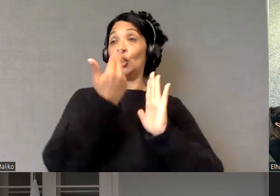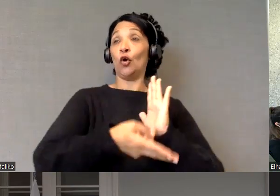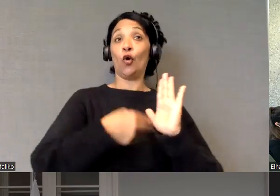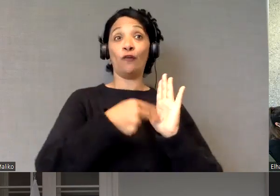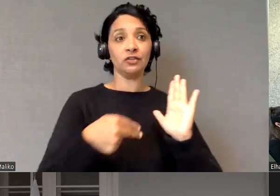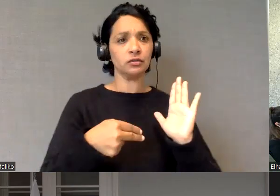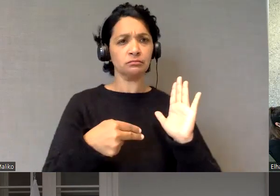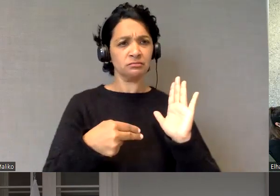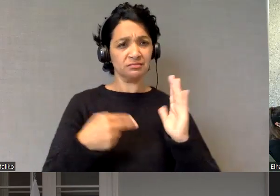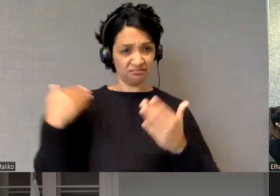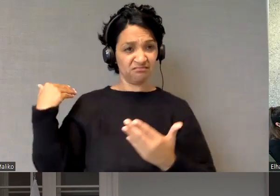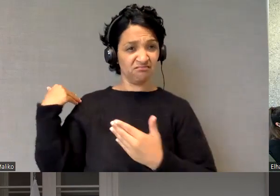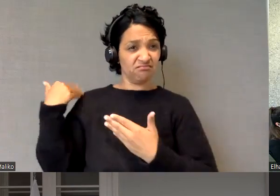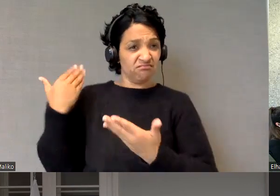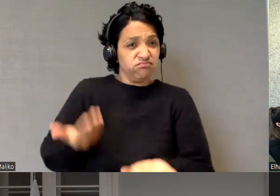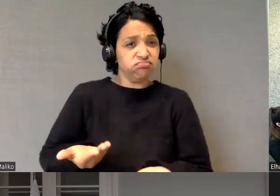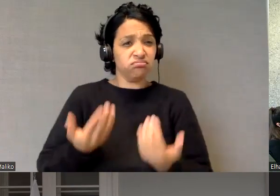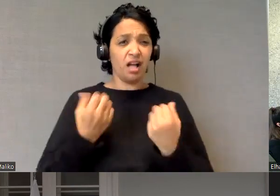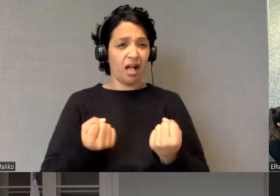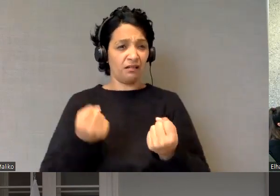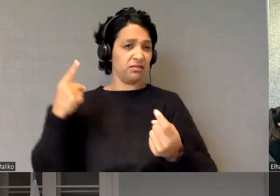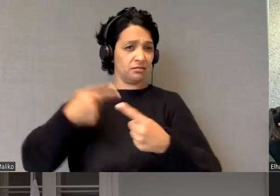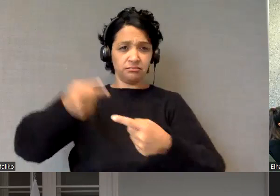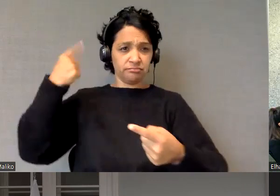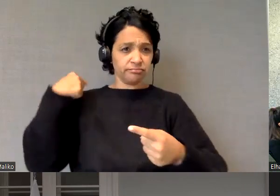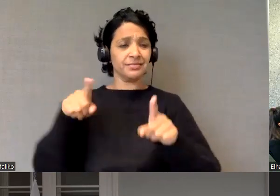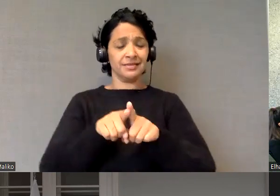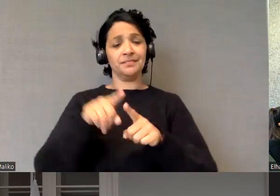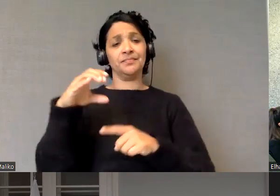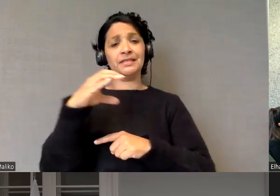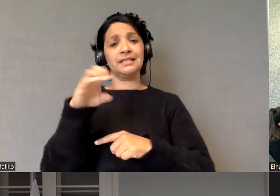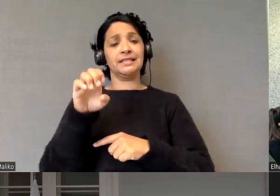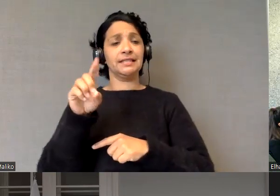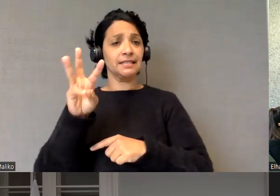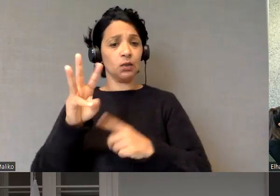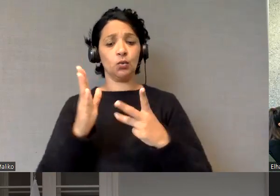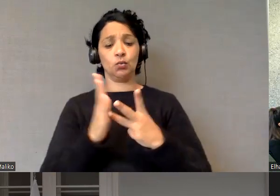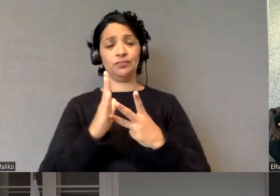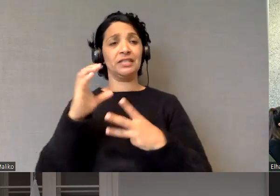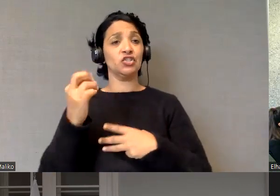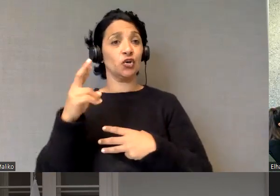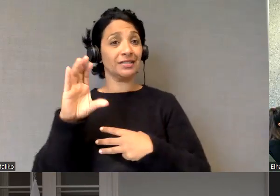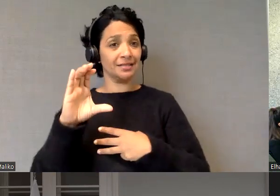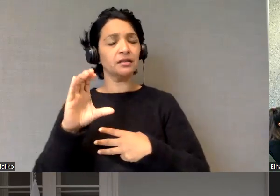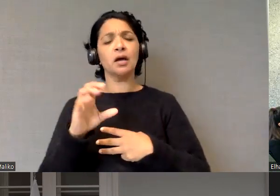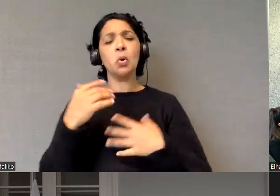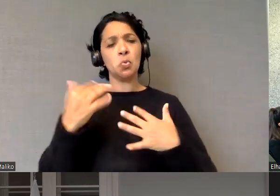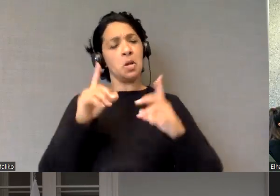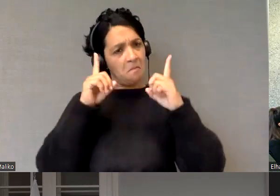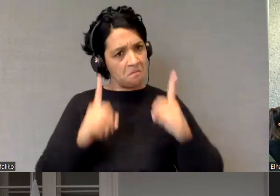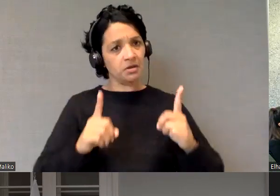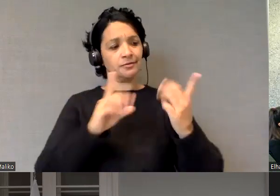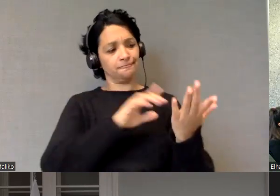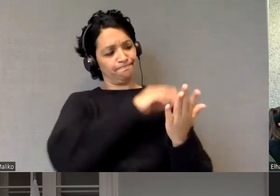It is new in terms of the CRC but should be implemented.